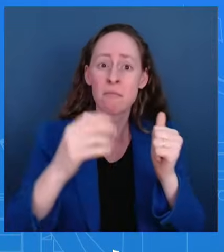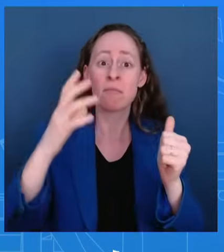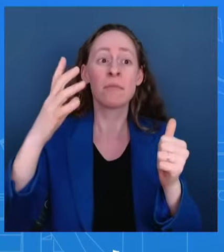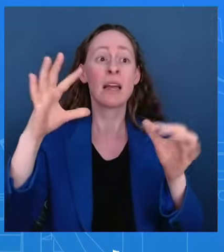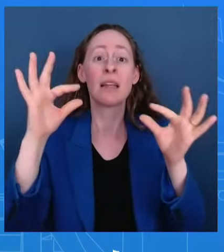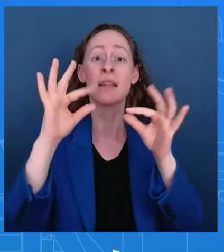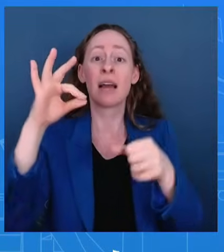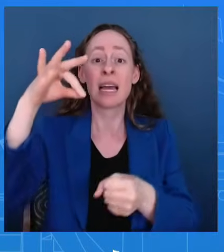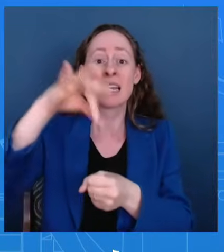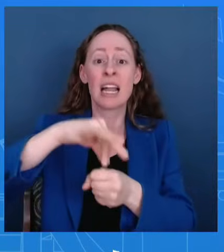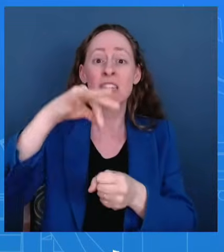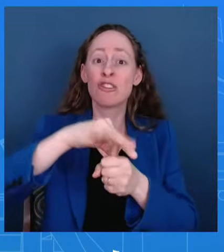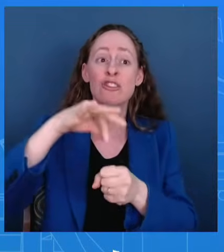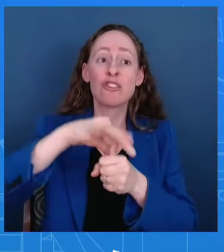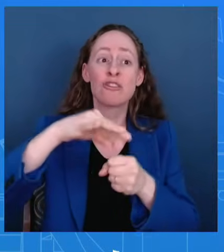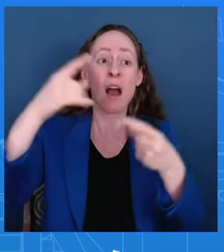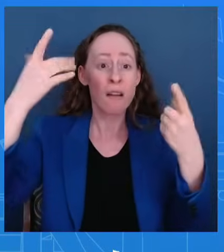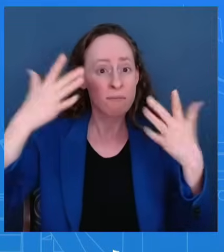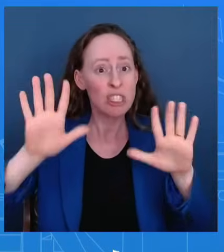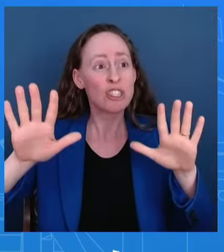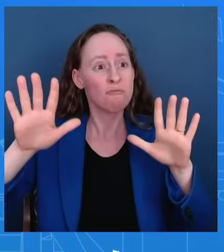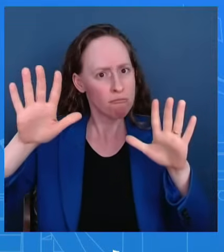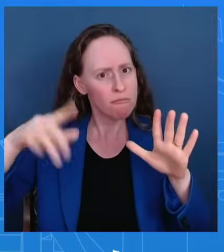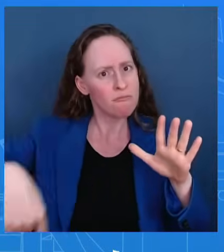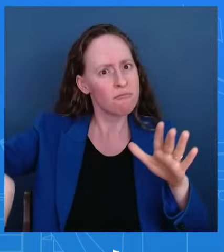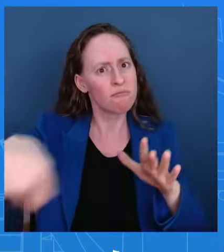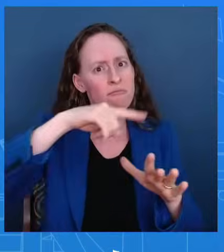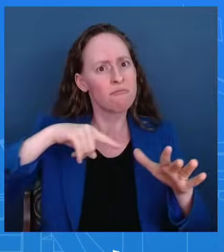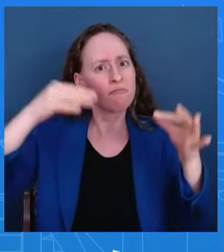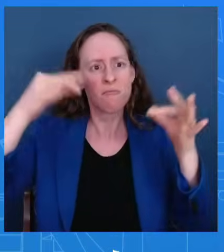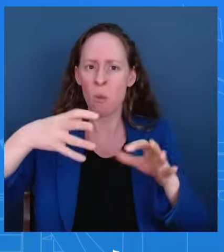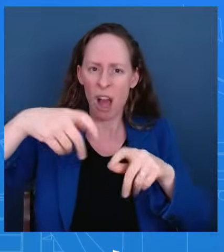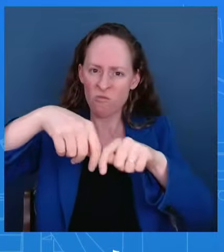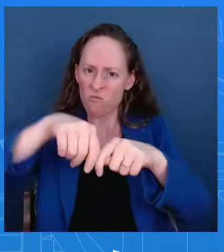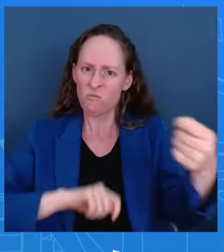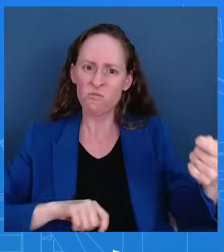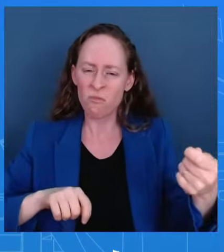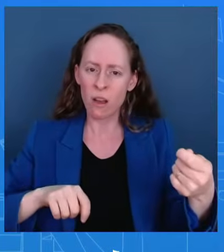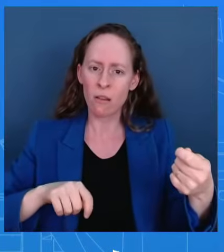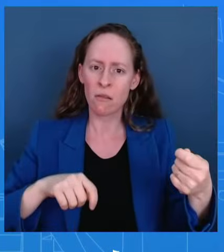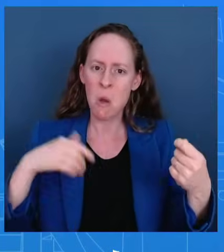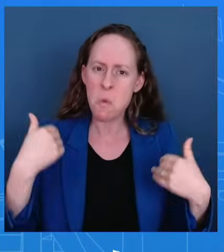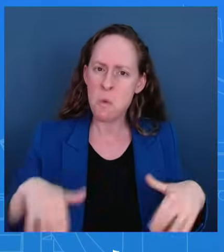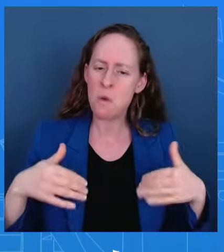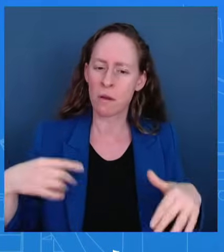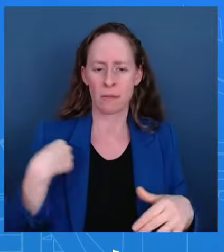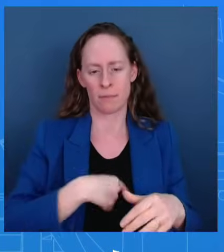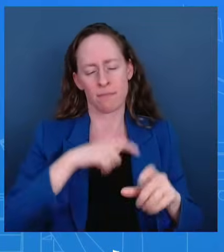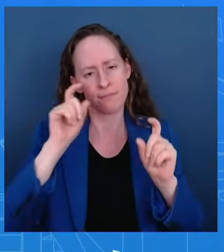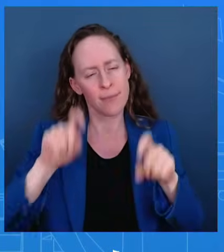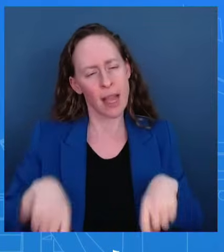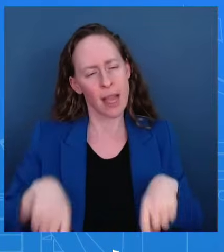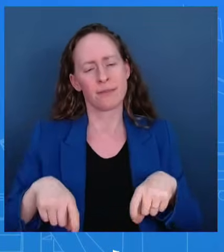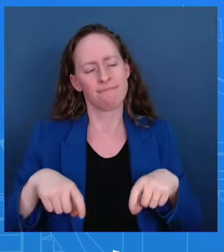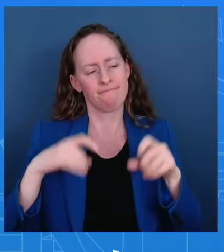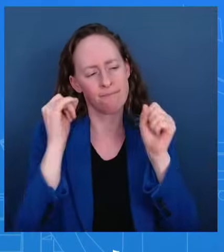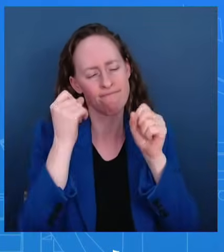to fight for that, continue to fight for our democracy, fight for our freedoms, and that's where we're going to continue to stand. I can't give probability.